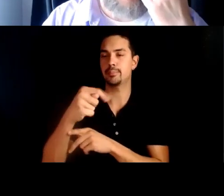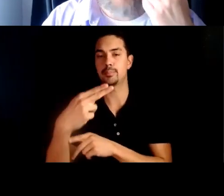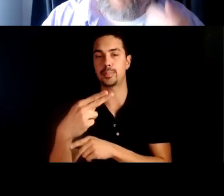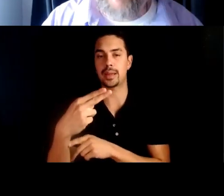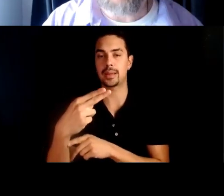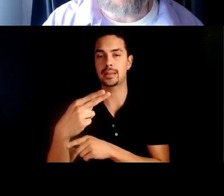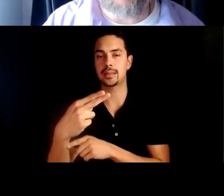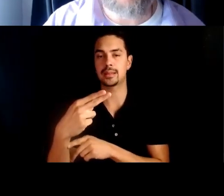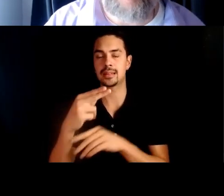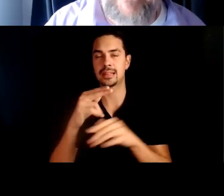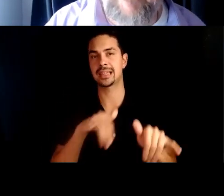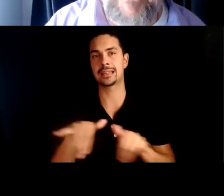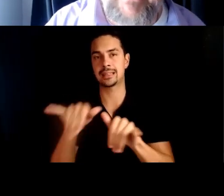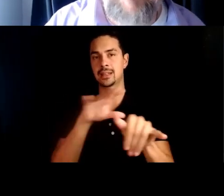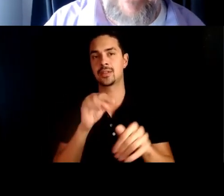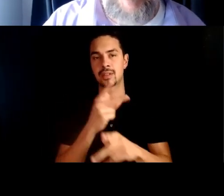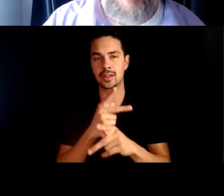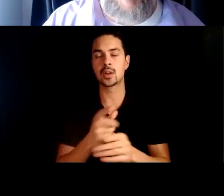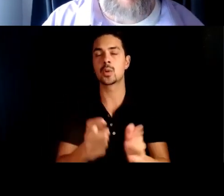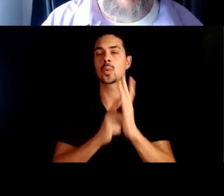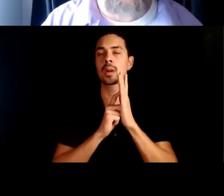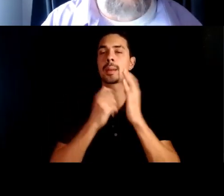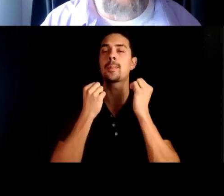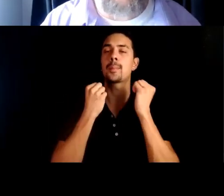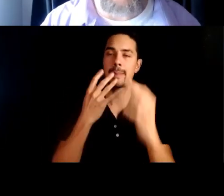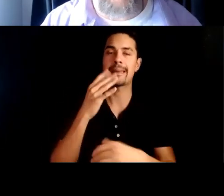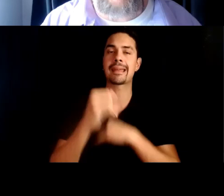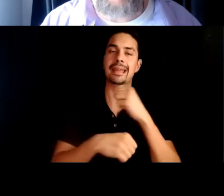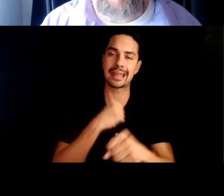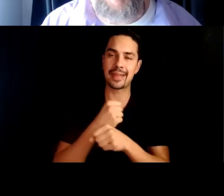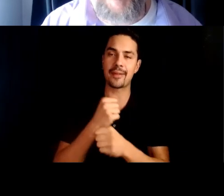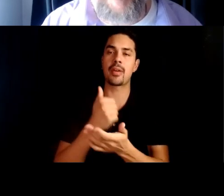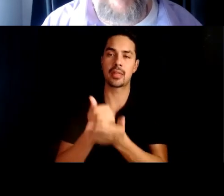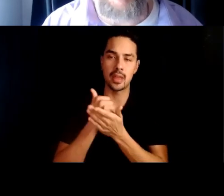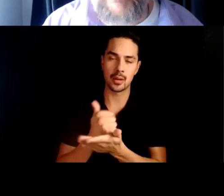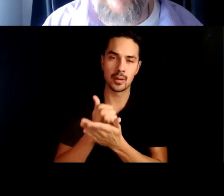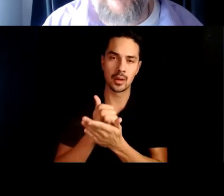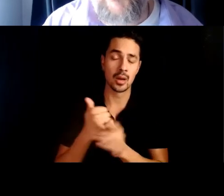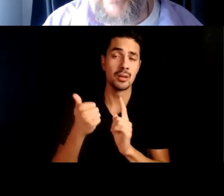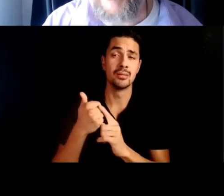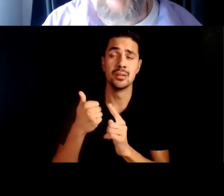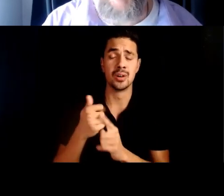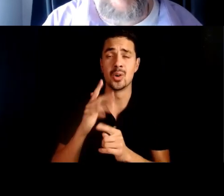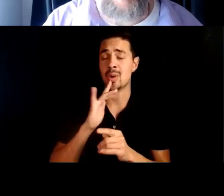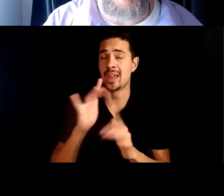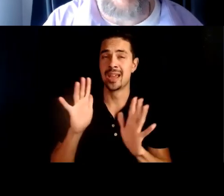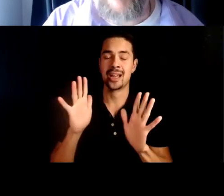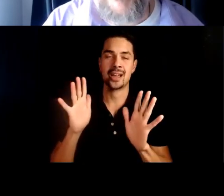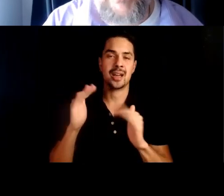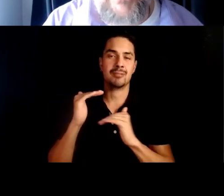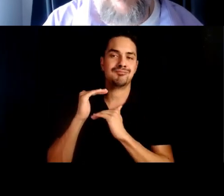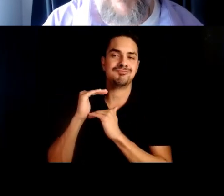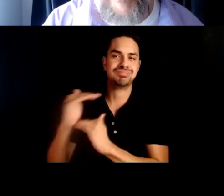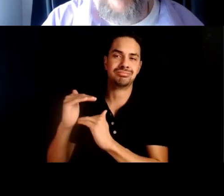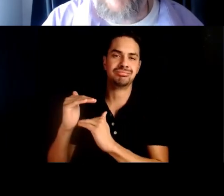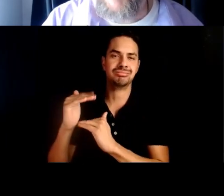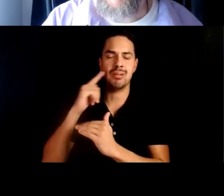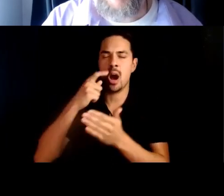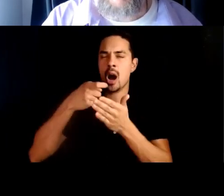It required years of therapy and that was really prohibitive in a lot of different ways. So it was a cost issue,